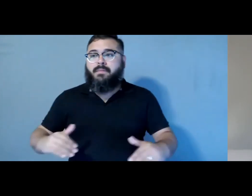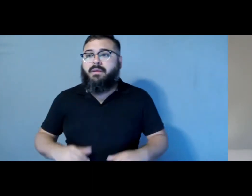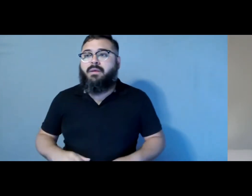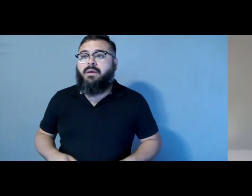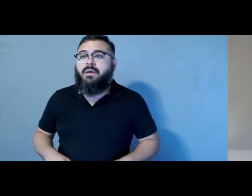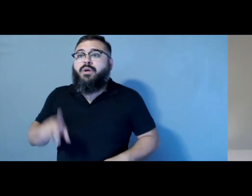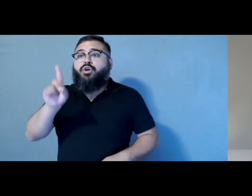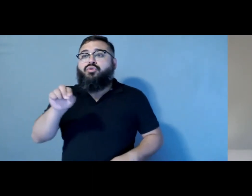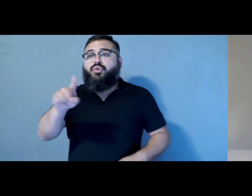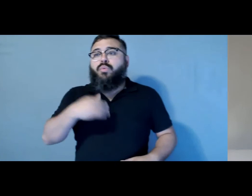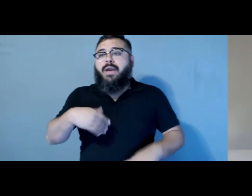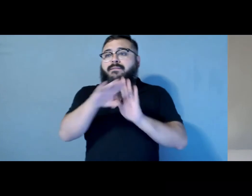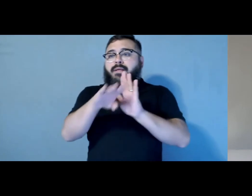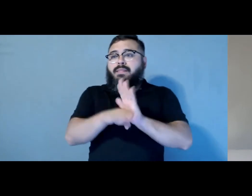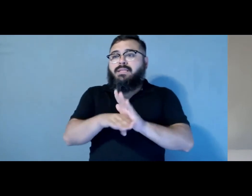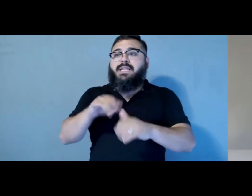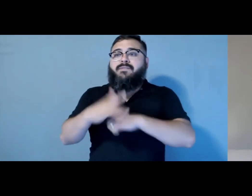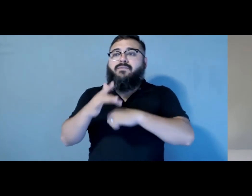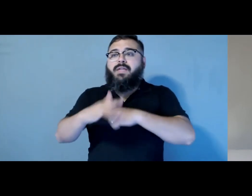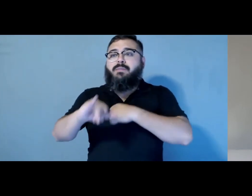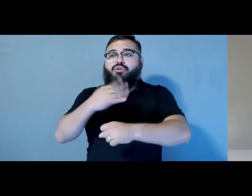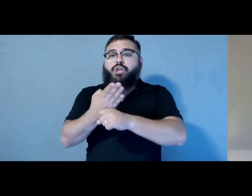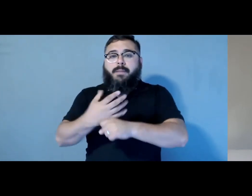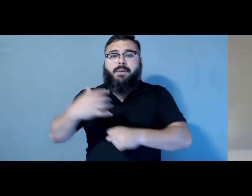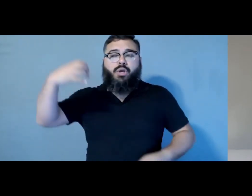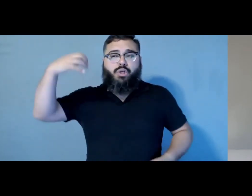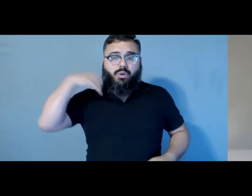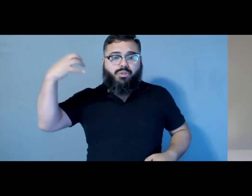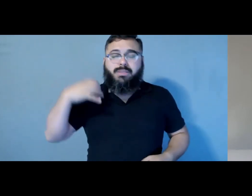do you have a list of available job coaches? The quick answer to that is no,